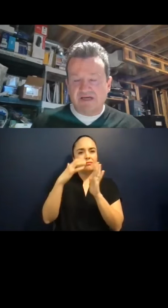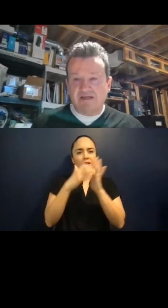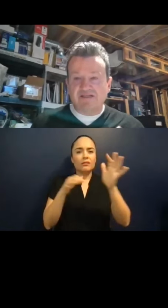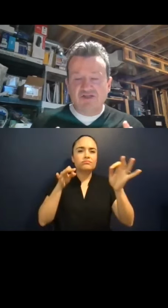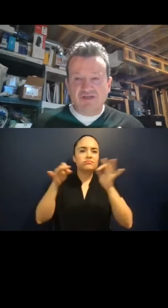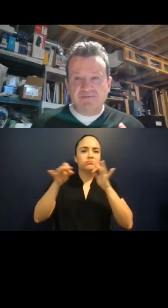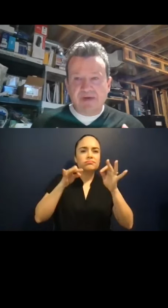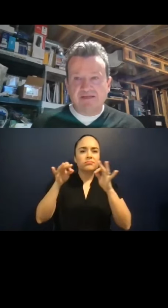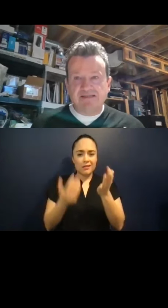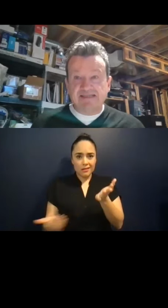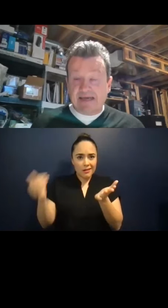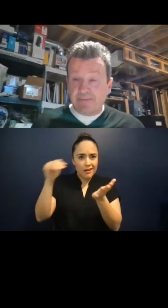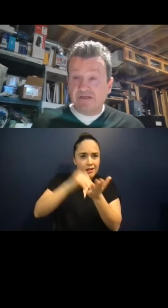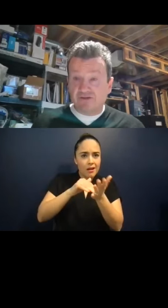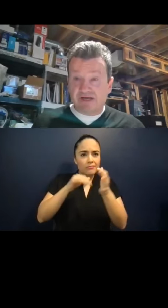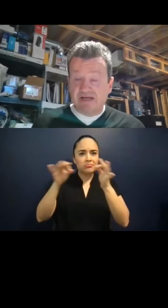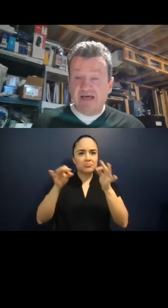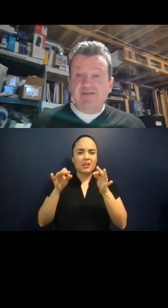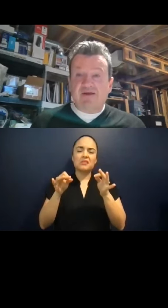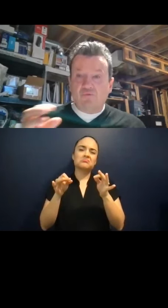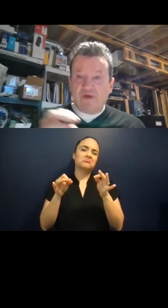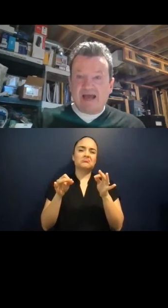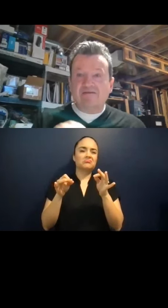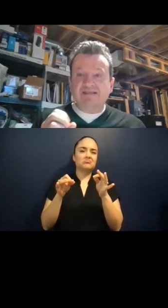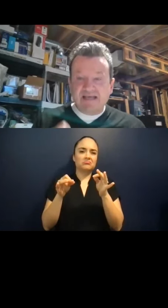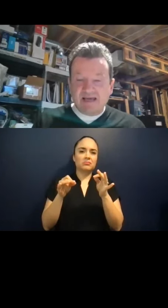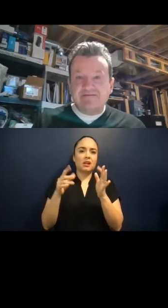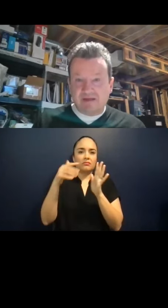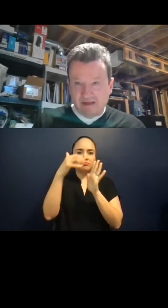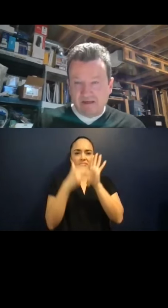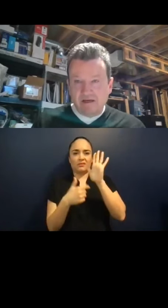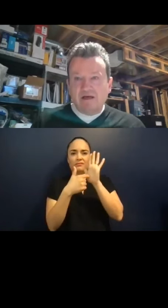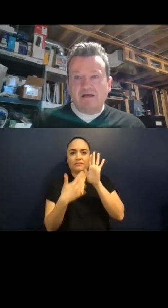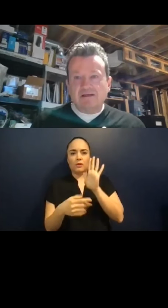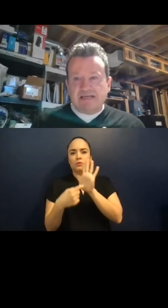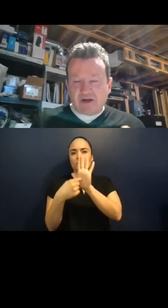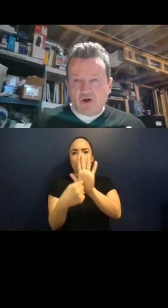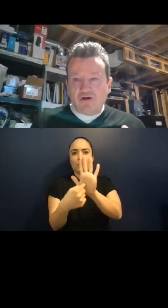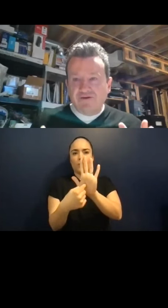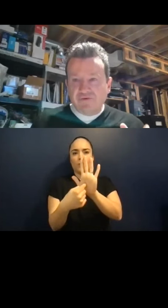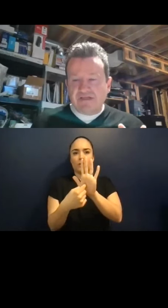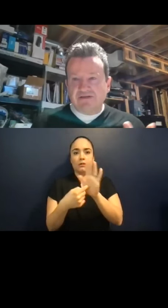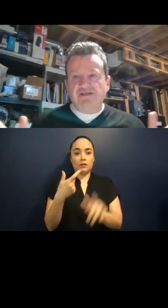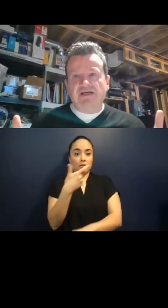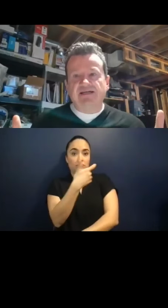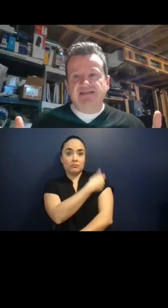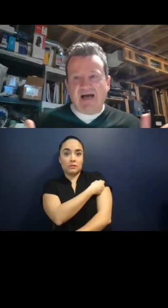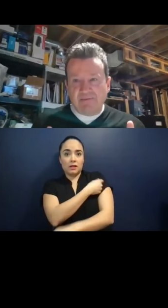» TIM VALYEAR: Thank you John. The information you just saw in the video is described on